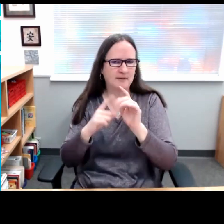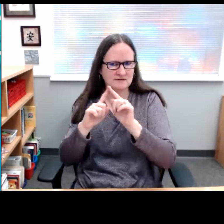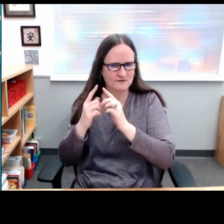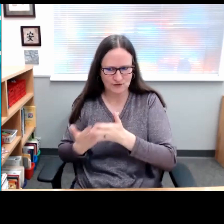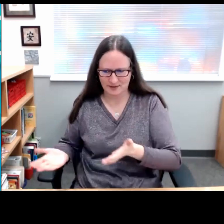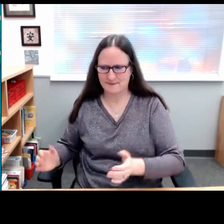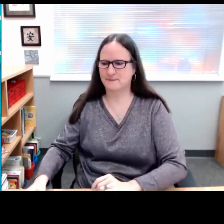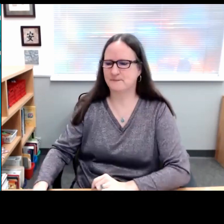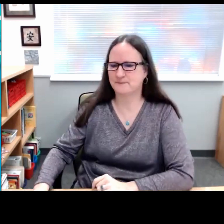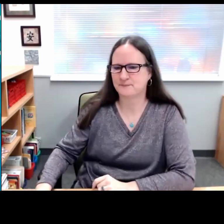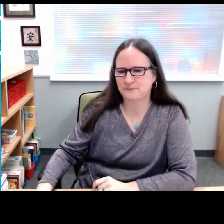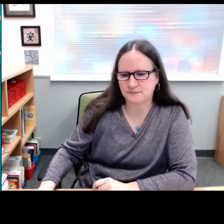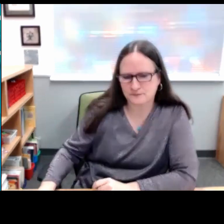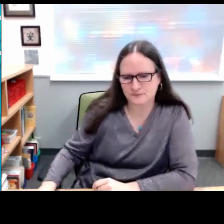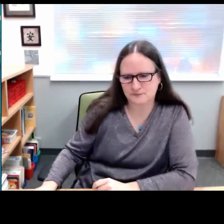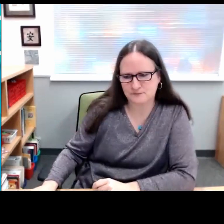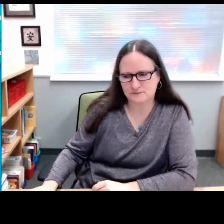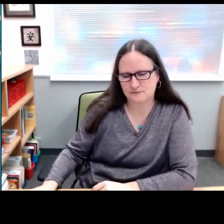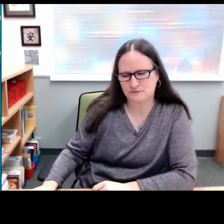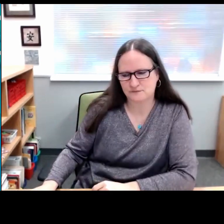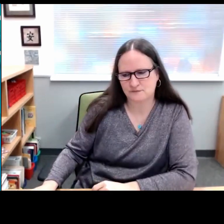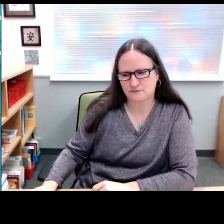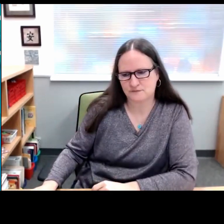and how it's affected with visual communication. So, let me show you a few things.